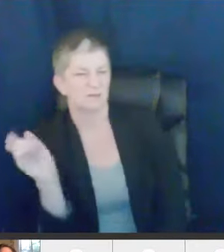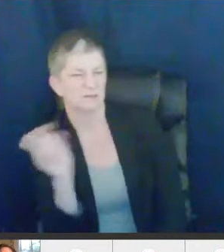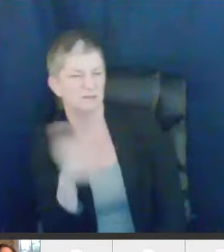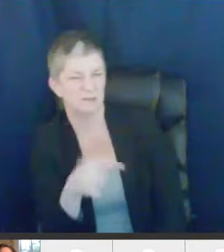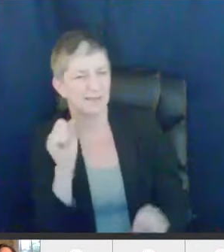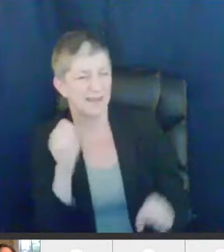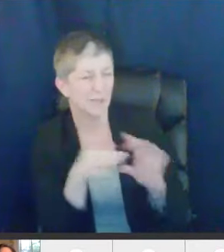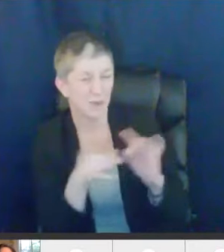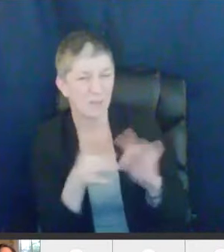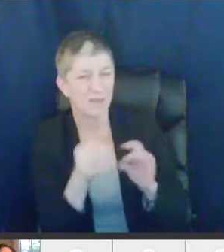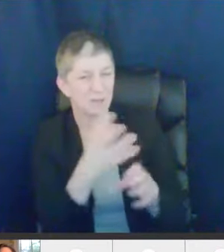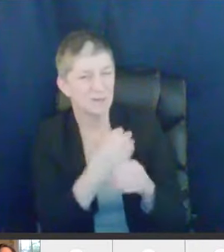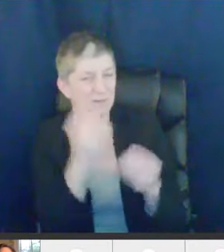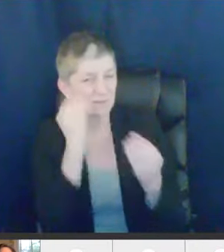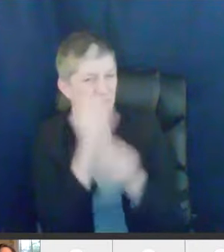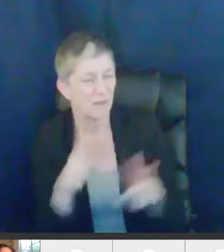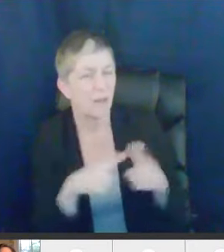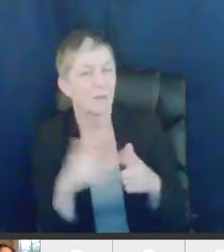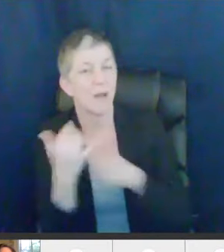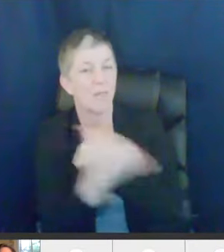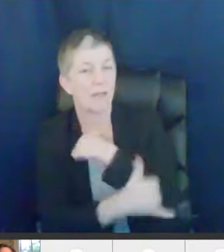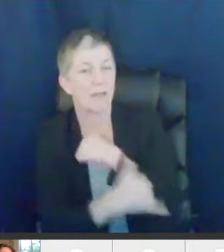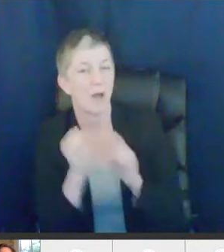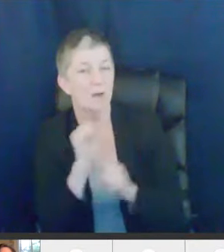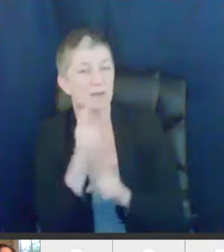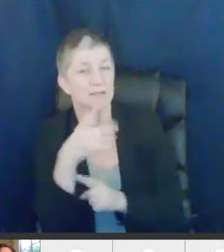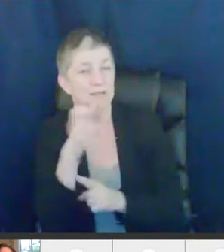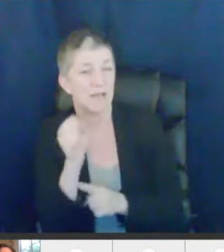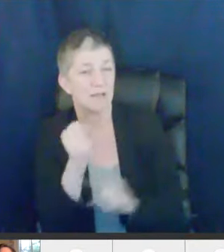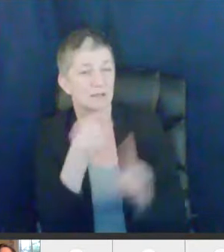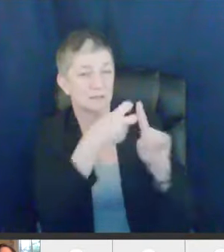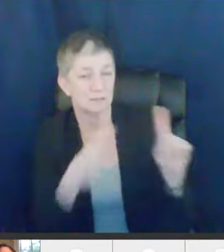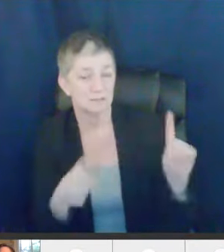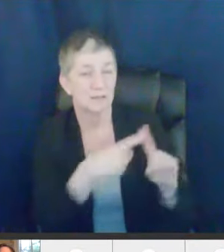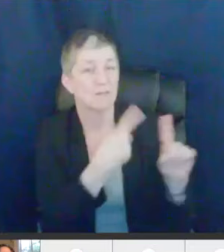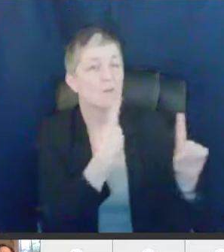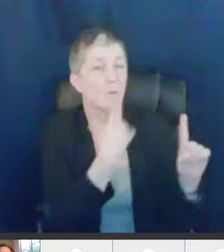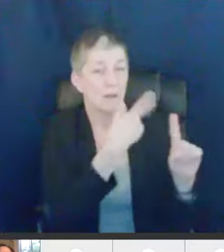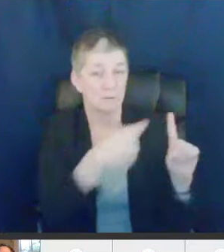received word about our county status moving from red to yellow well what I